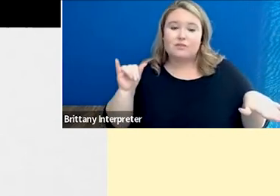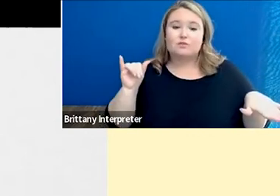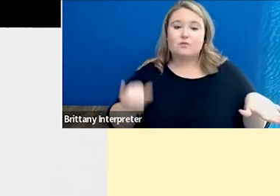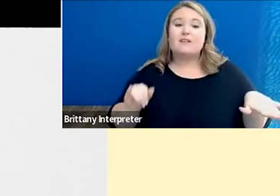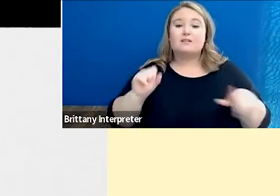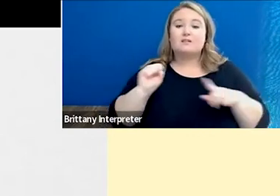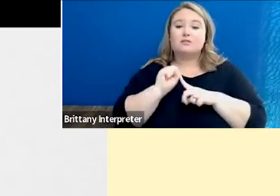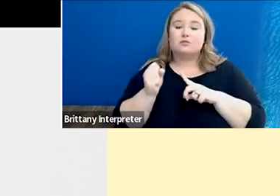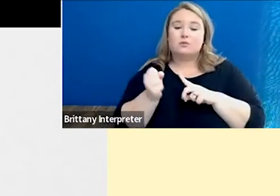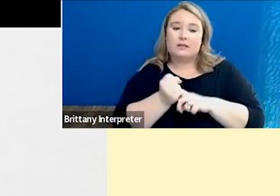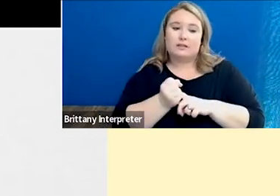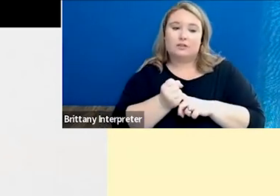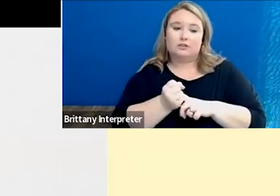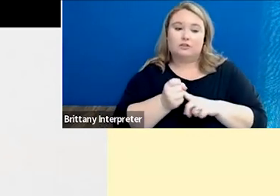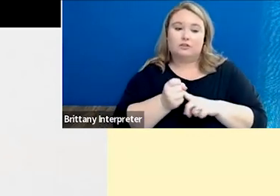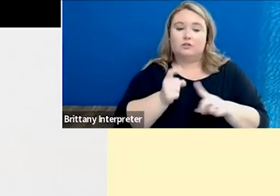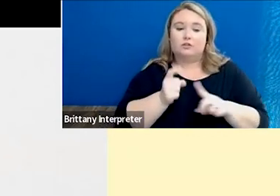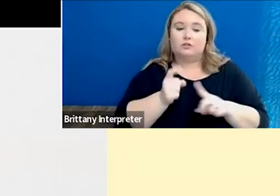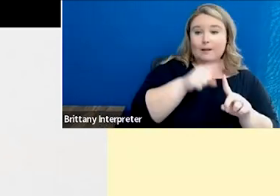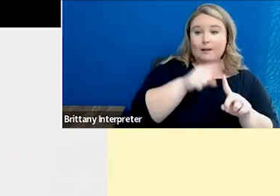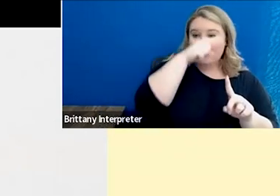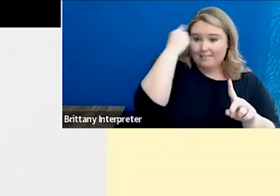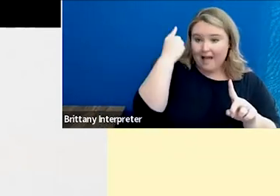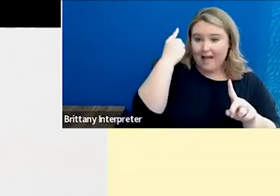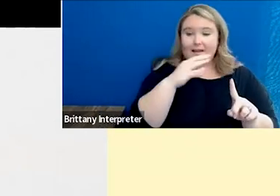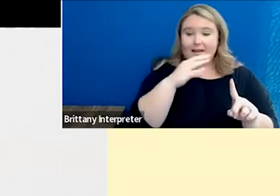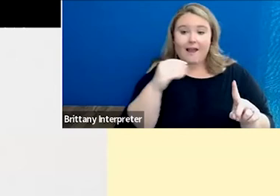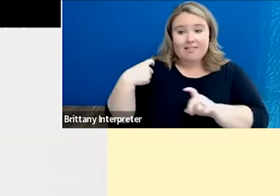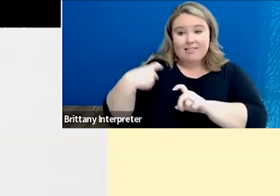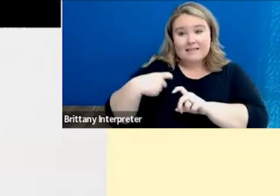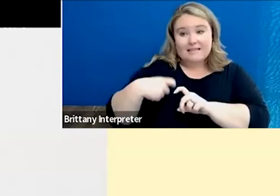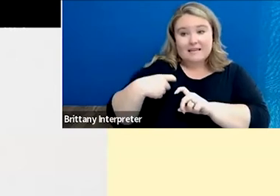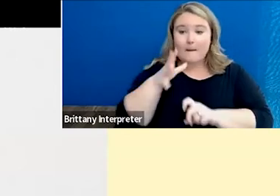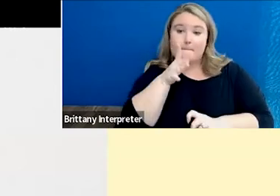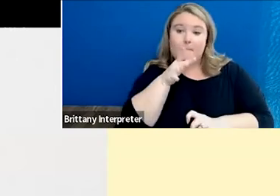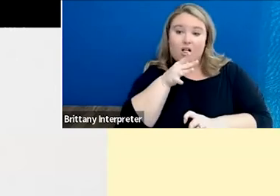are actually Black and Latina single mothers living with their children, just trying to keep a roof over their heads, right?